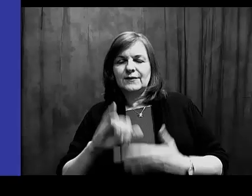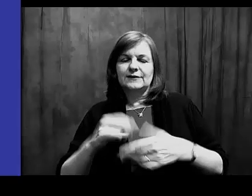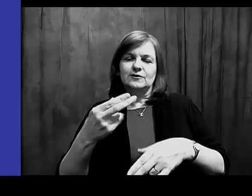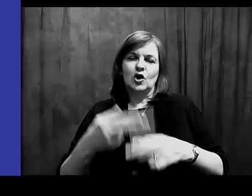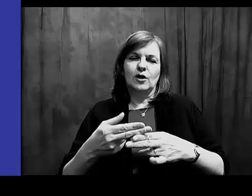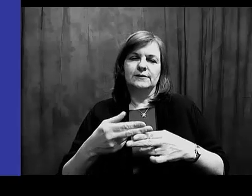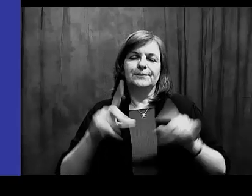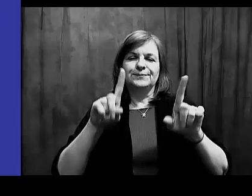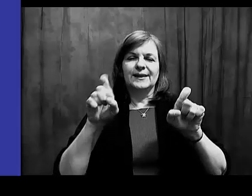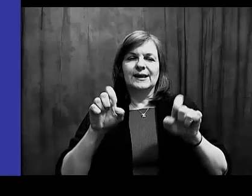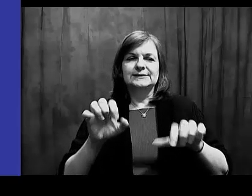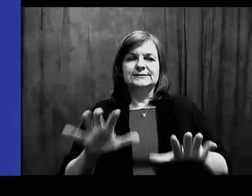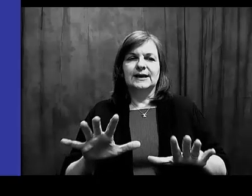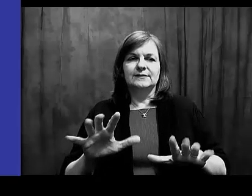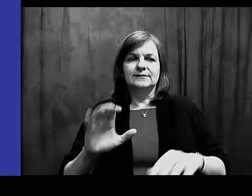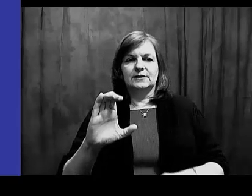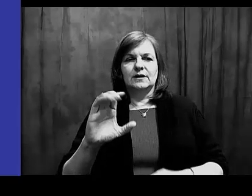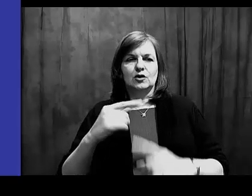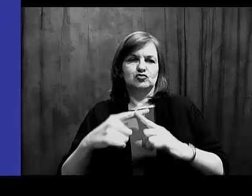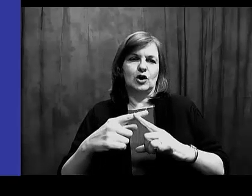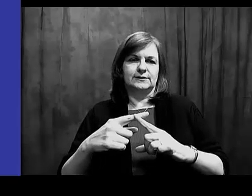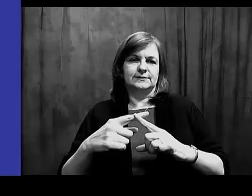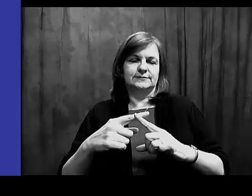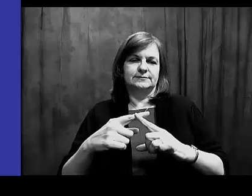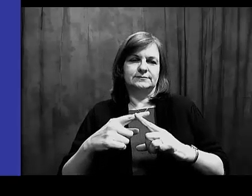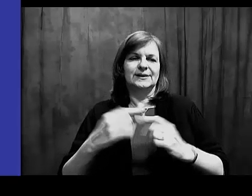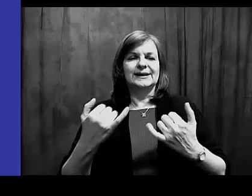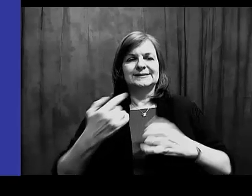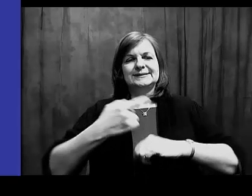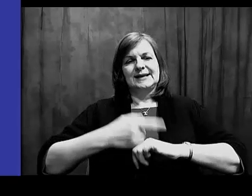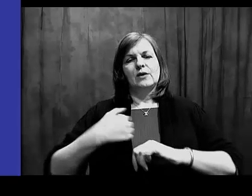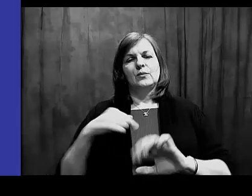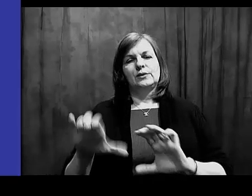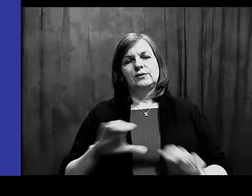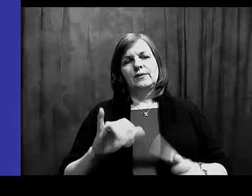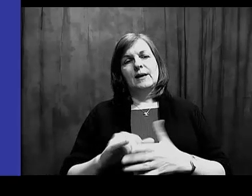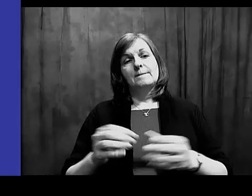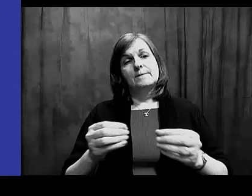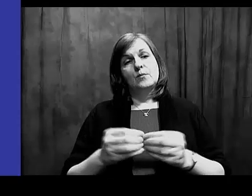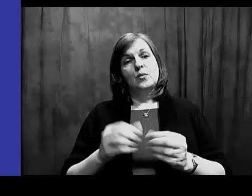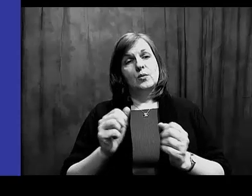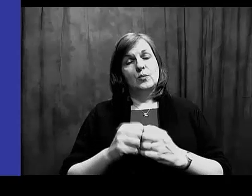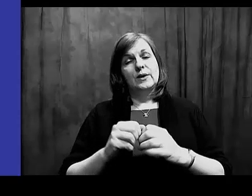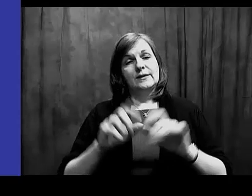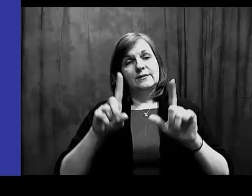we see this all through genetics like I said today we do this more